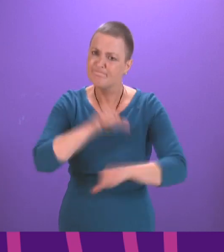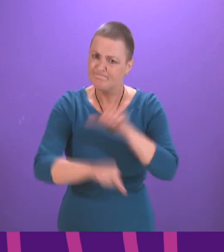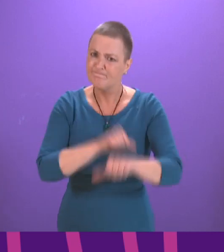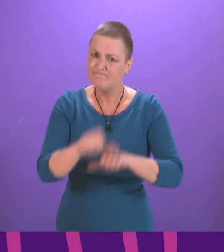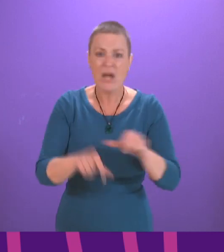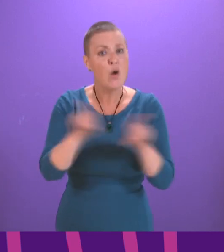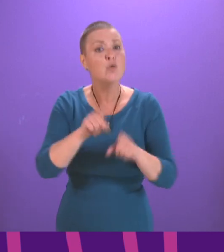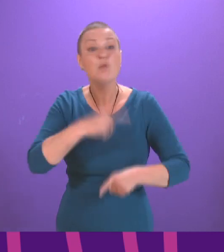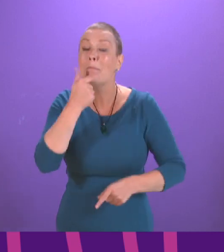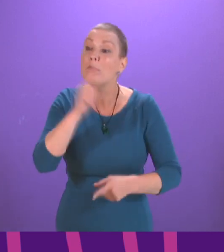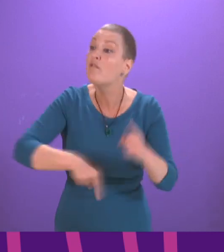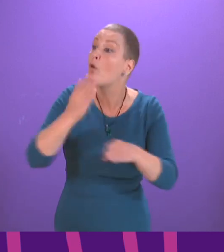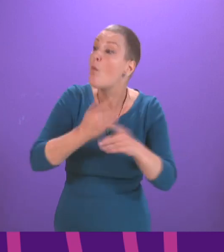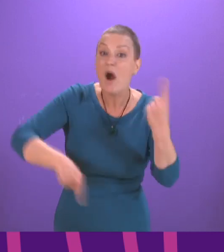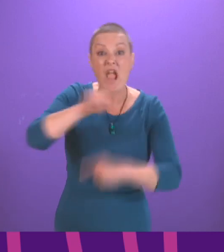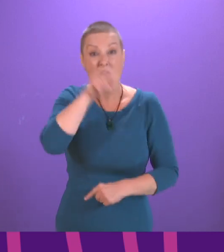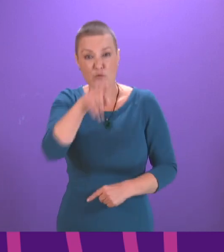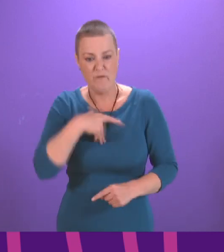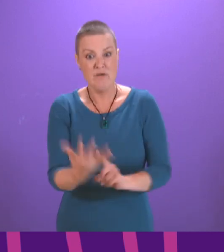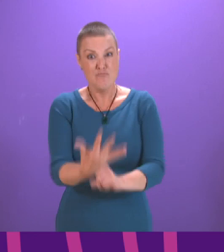To workers across the country, I say this: if you are being put under pressure by an